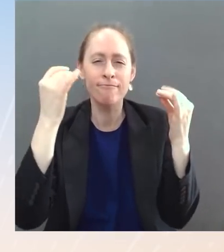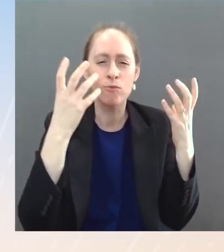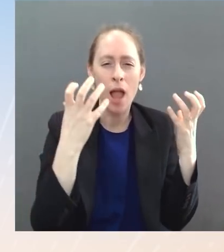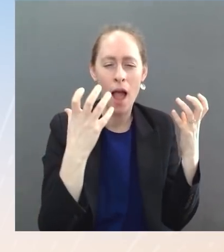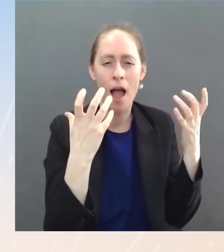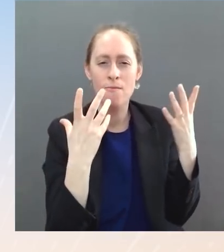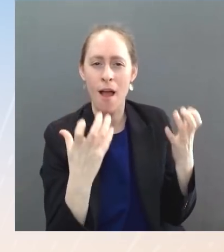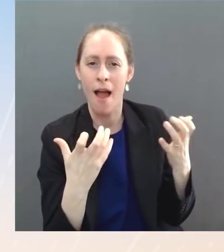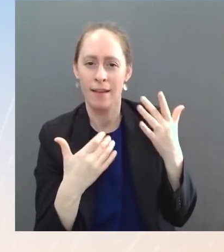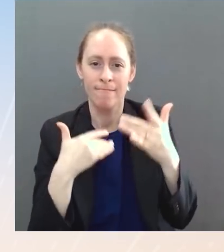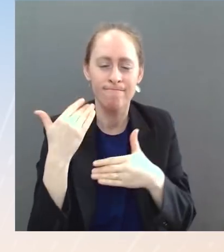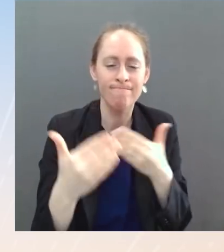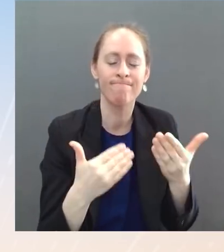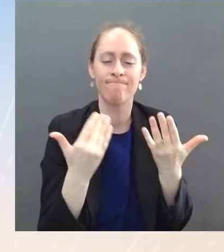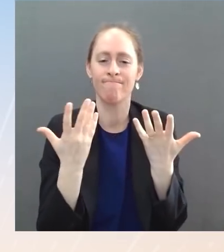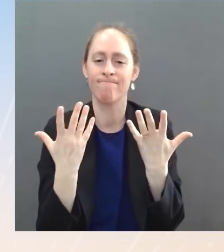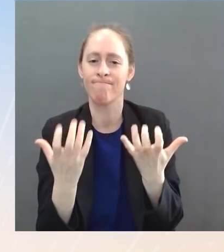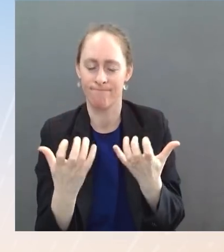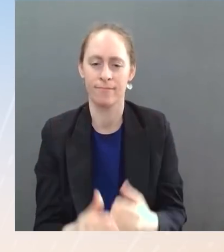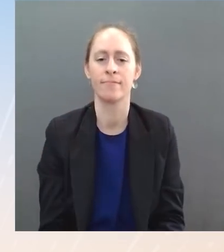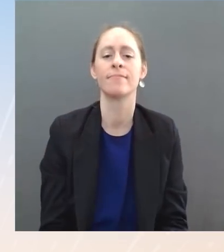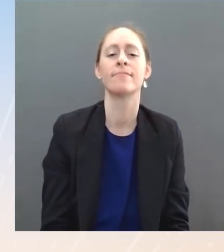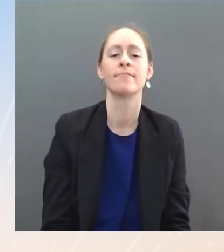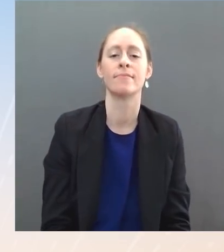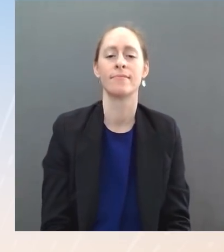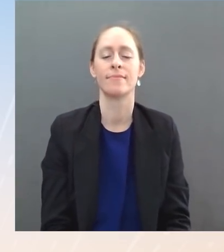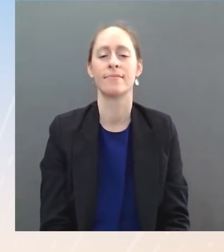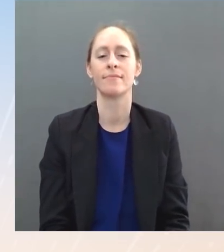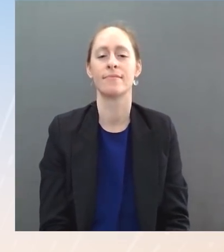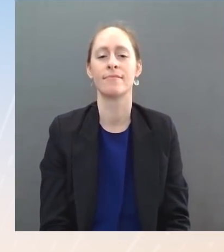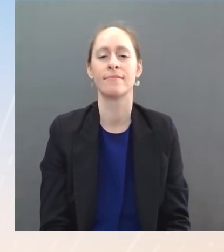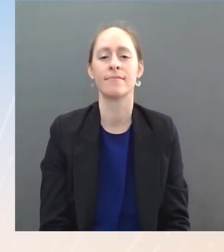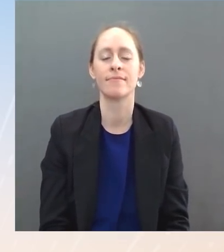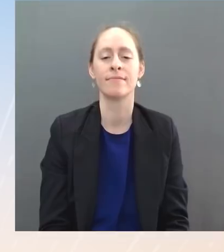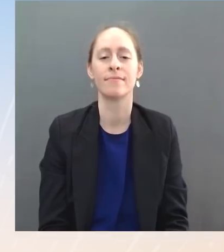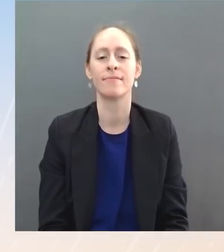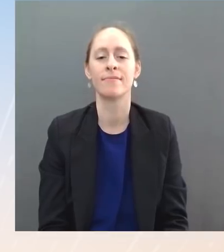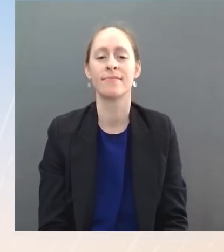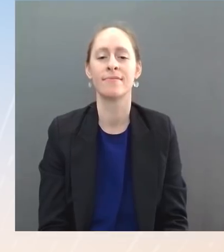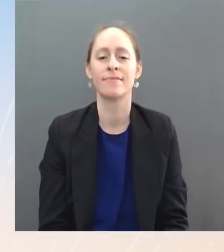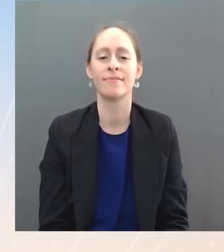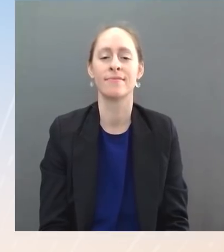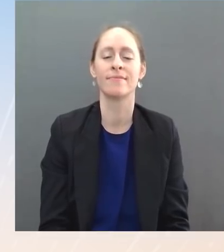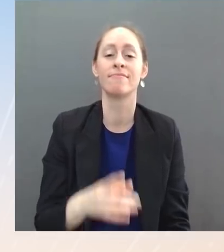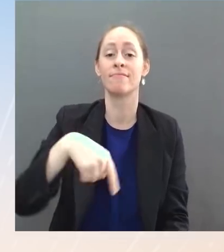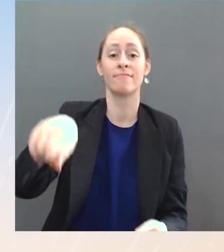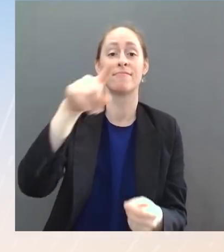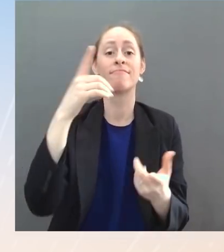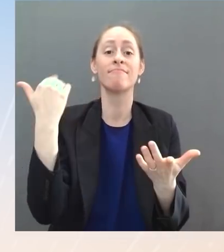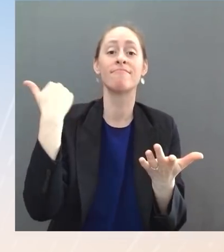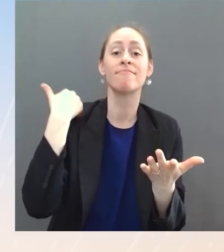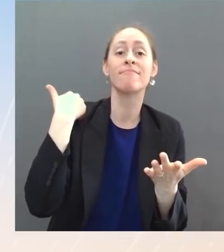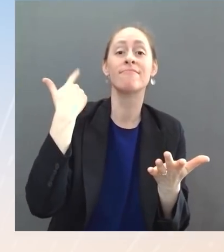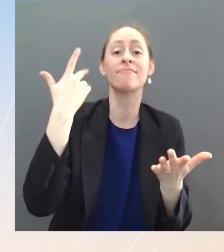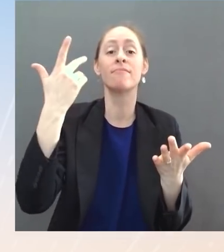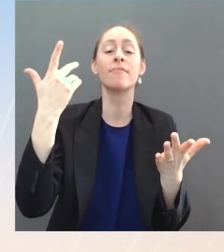or try to discount or downplay prior military failures. In order to protect any territory